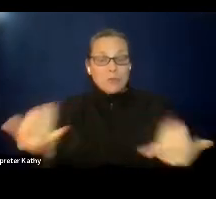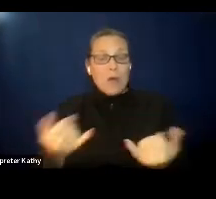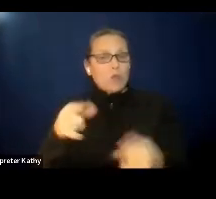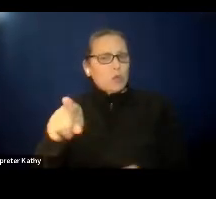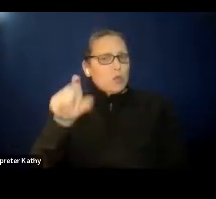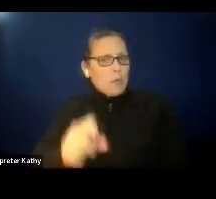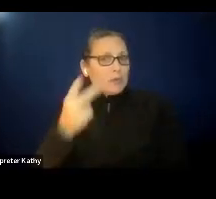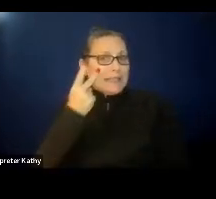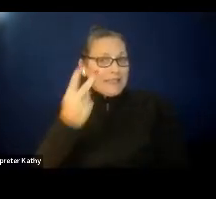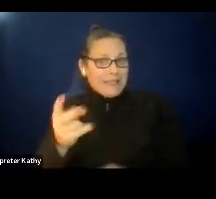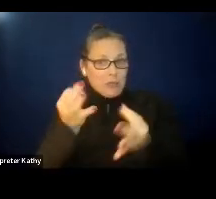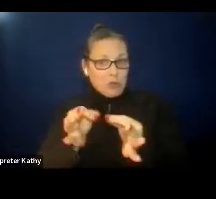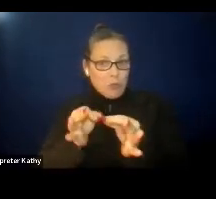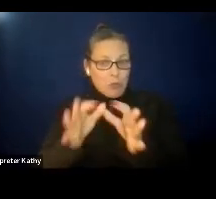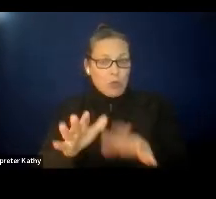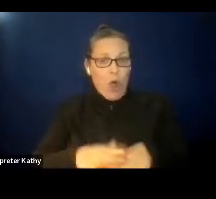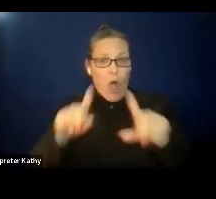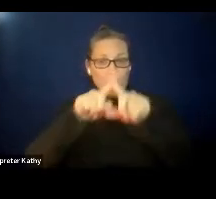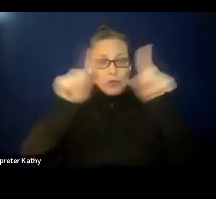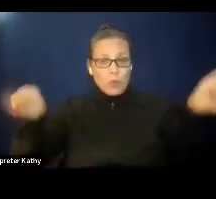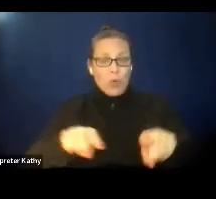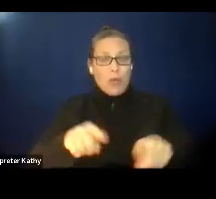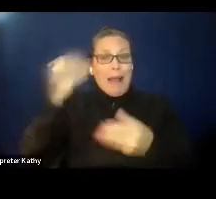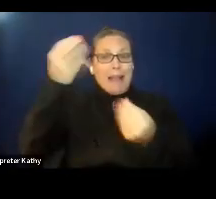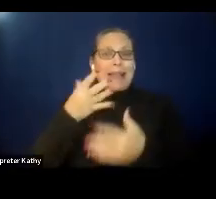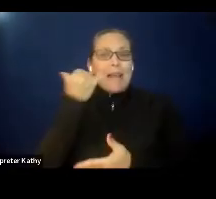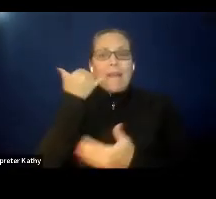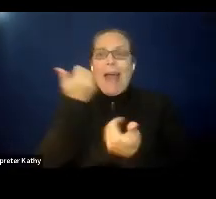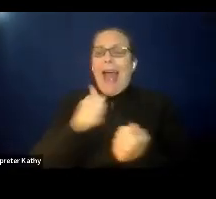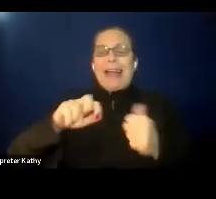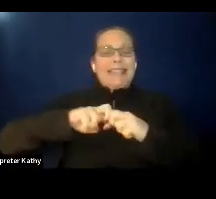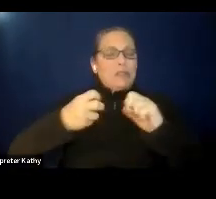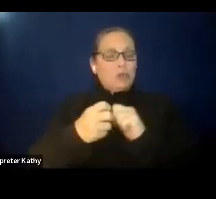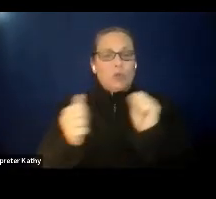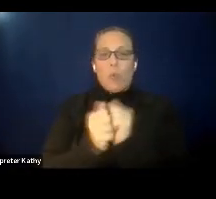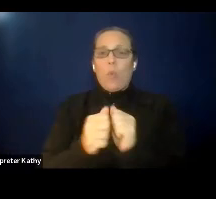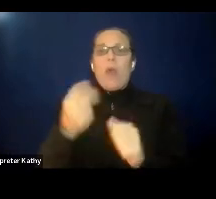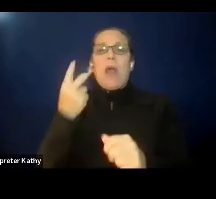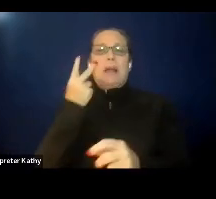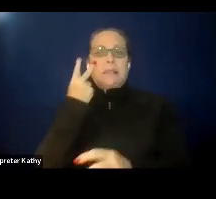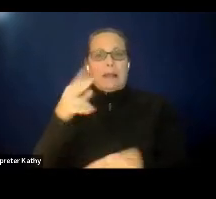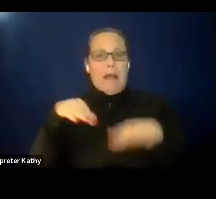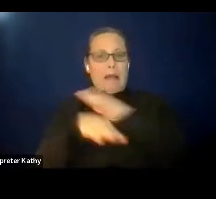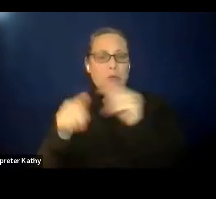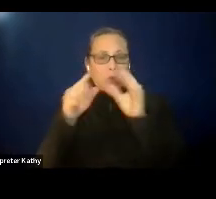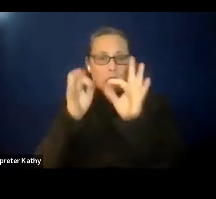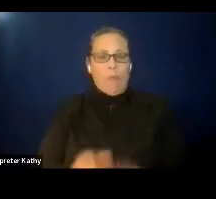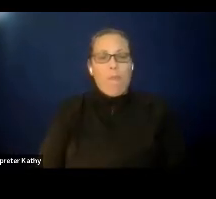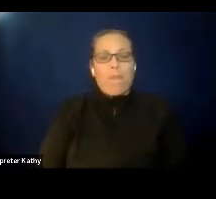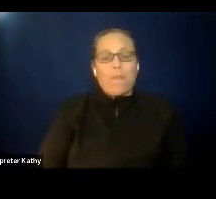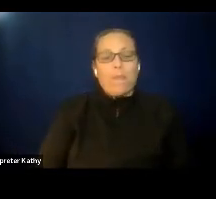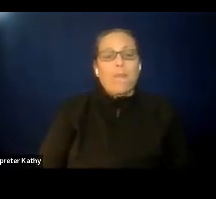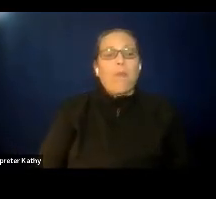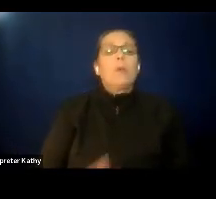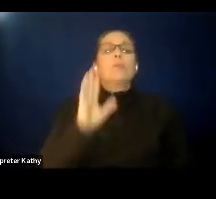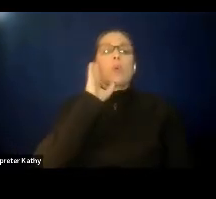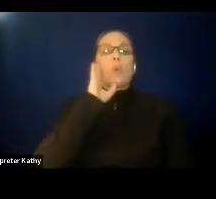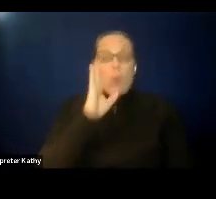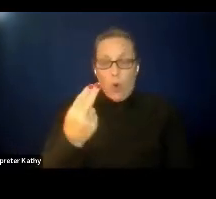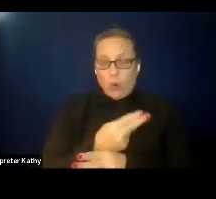We also have interpreters. You should be able to view the interpreters and,